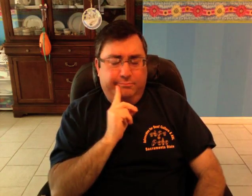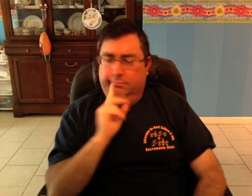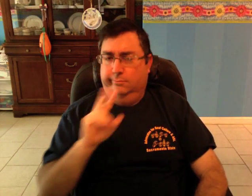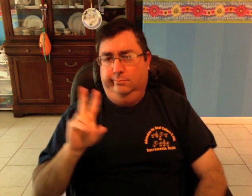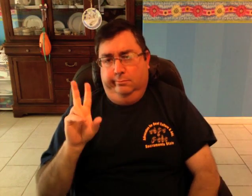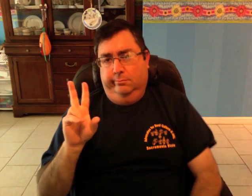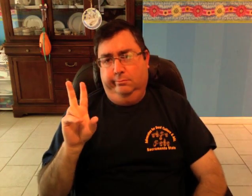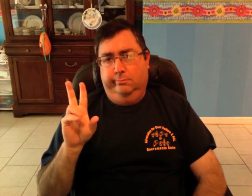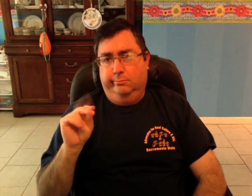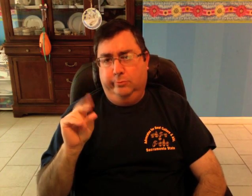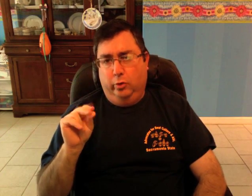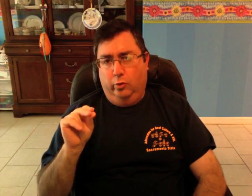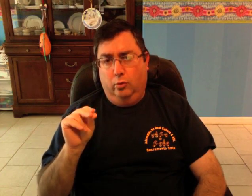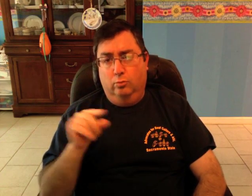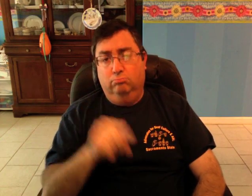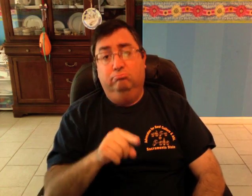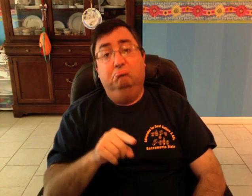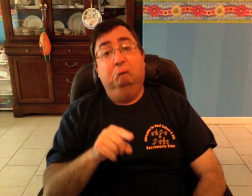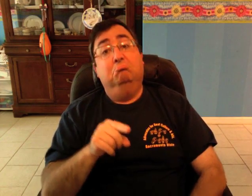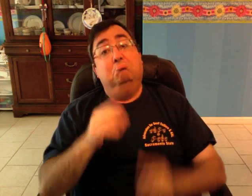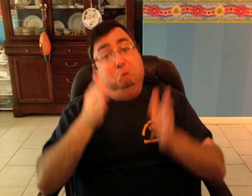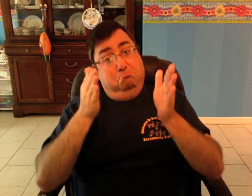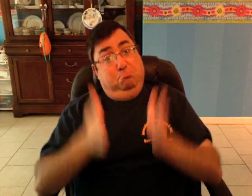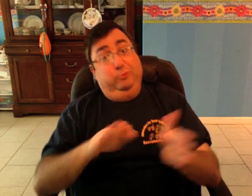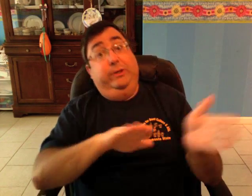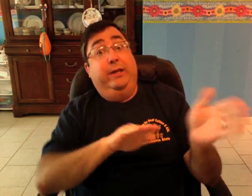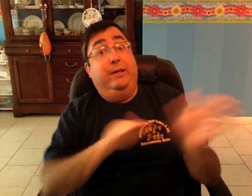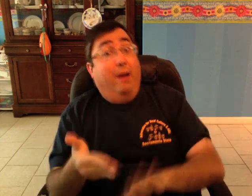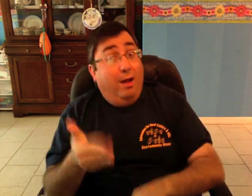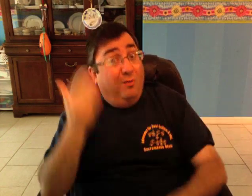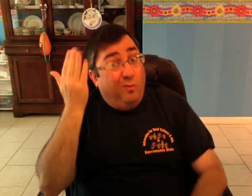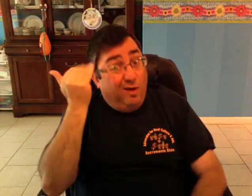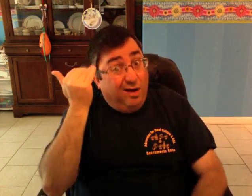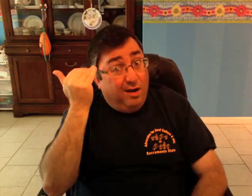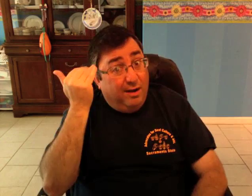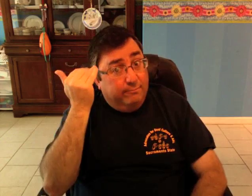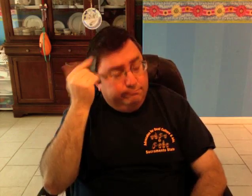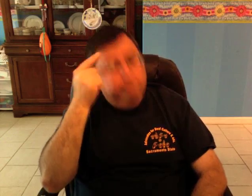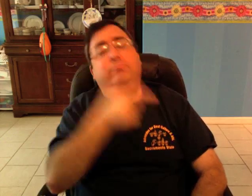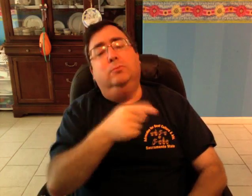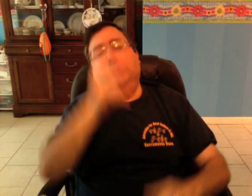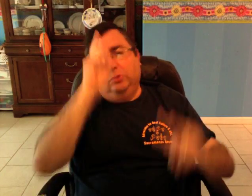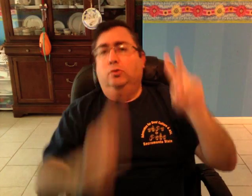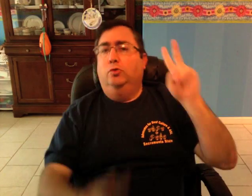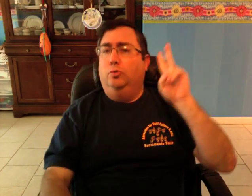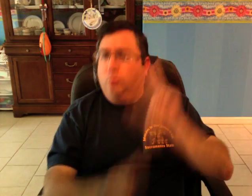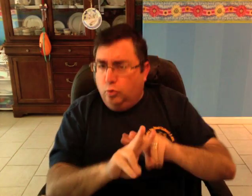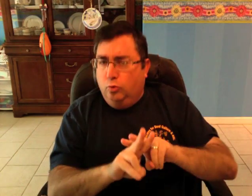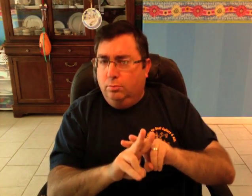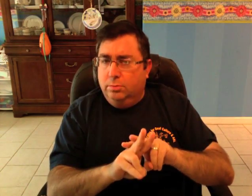No. The person died because s/he was STUPID.